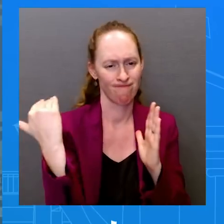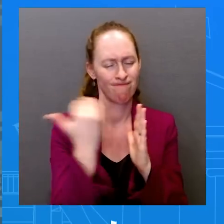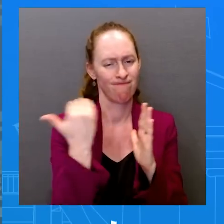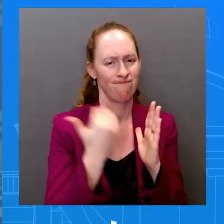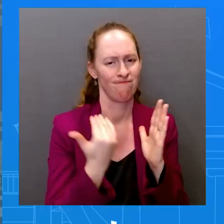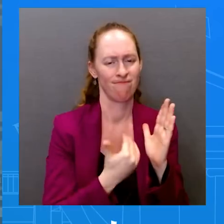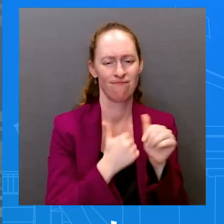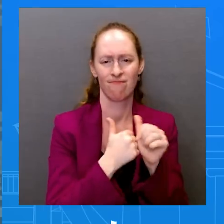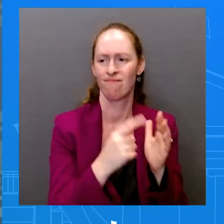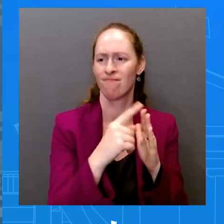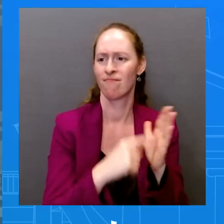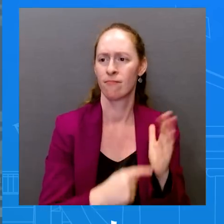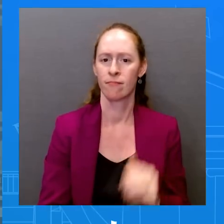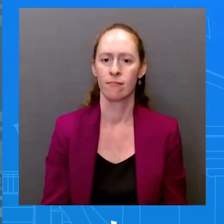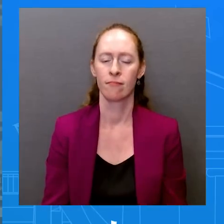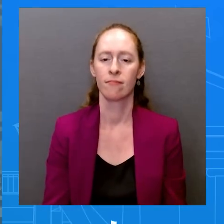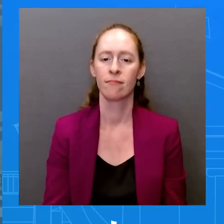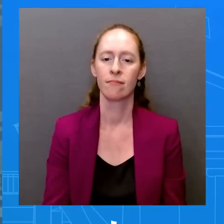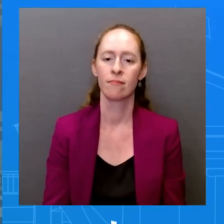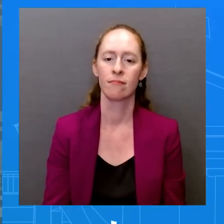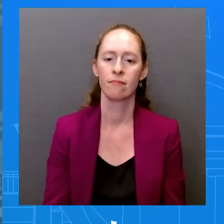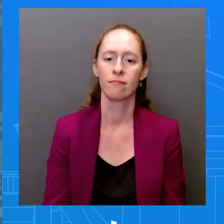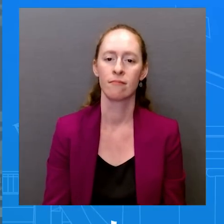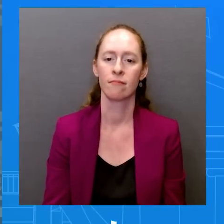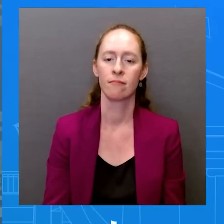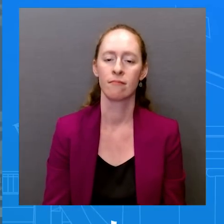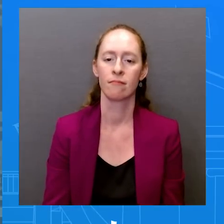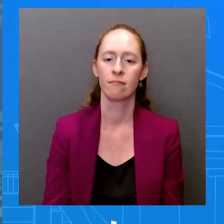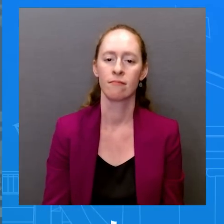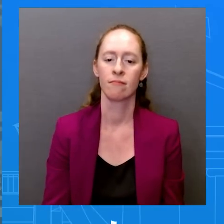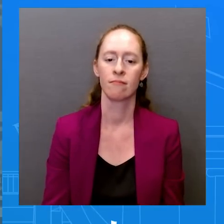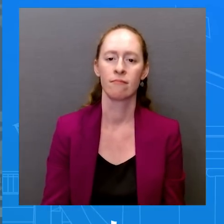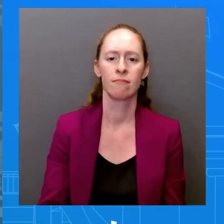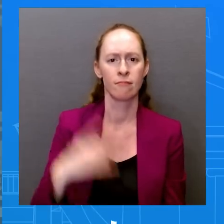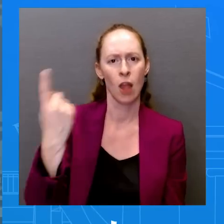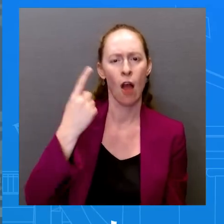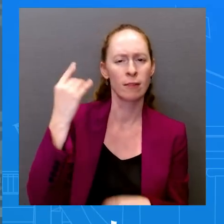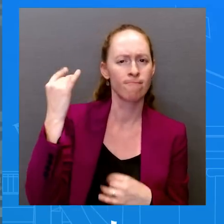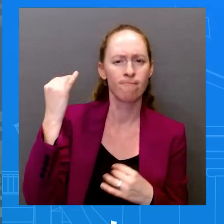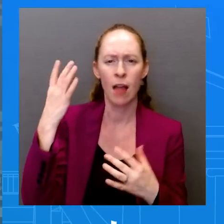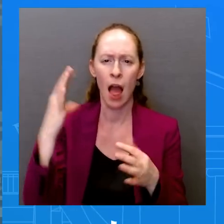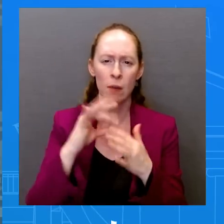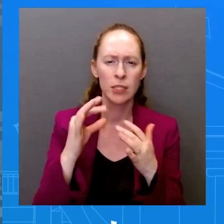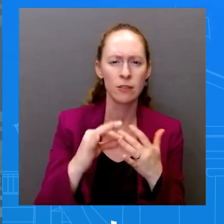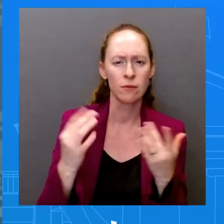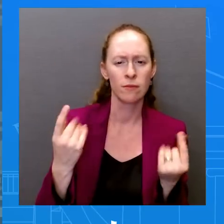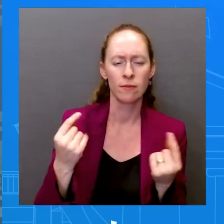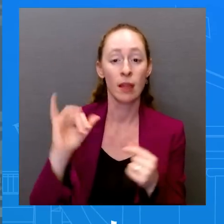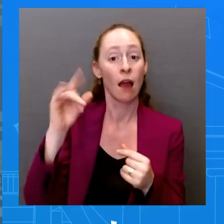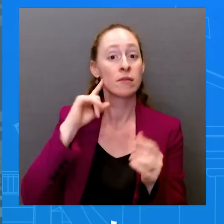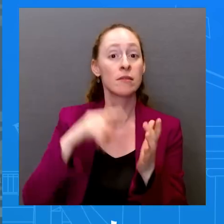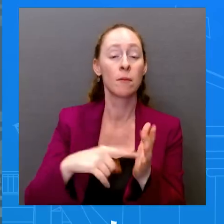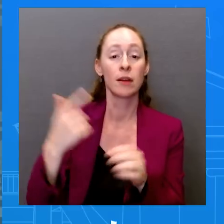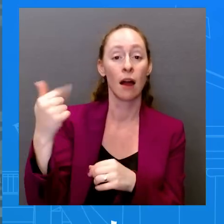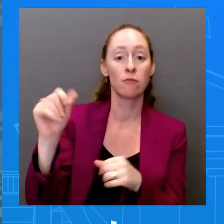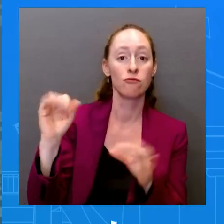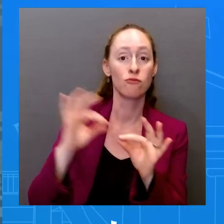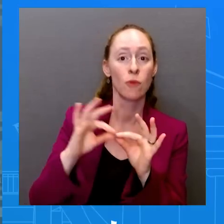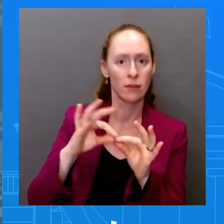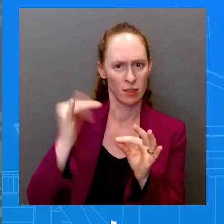That's why the gas prices going down the last 86 days is a step forward. Bringing it down under $4, an average of $3.75,